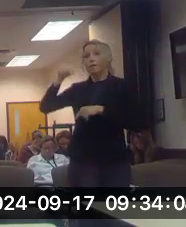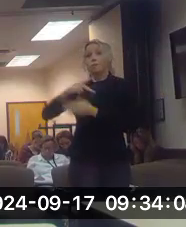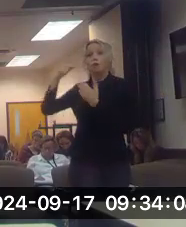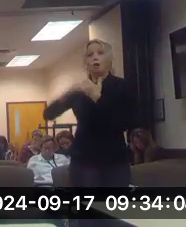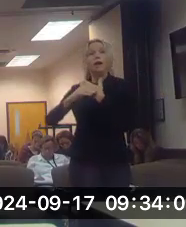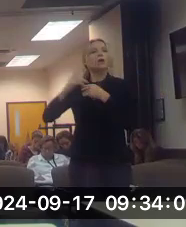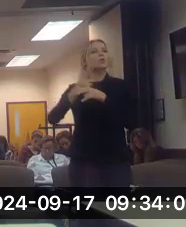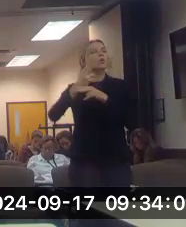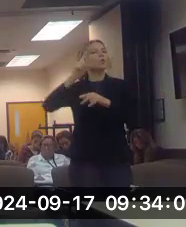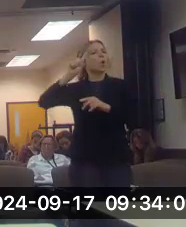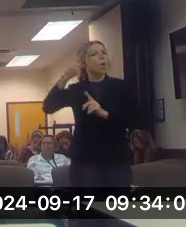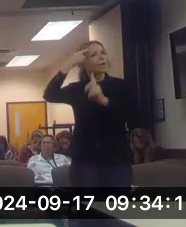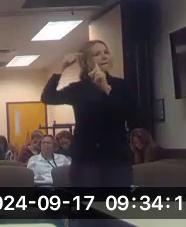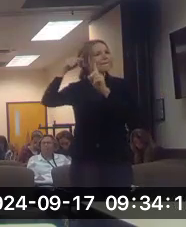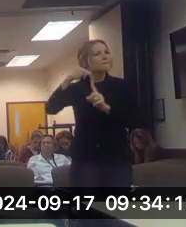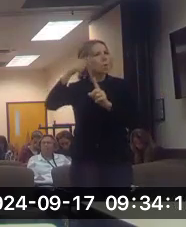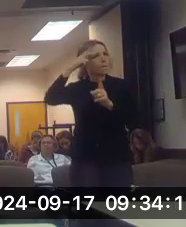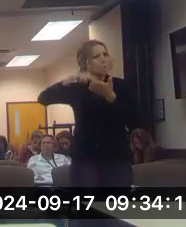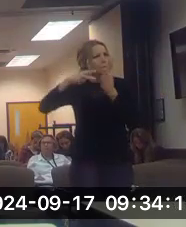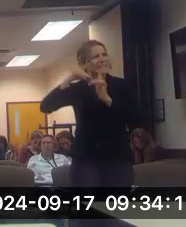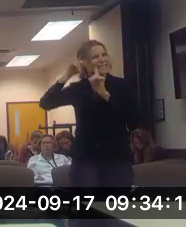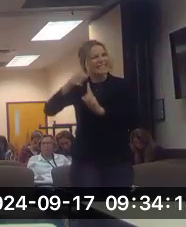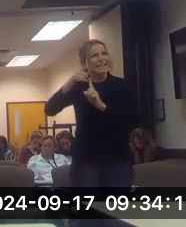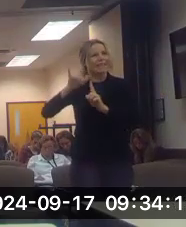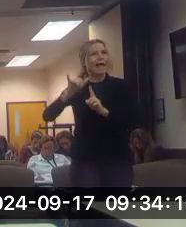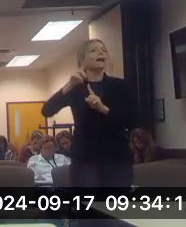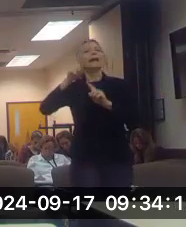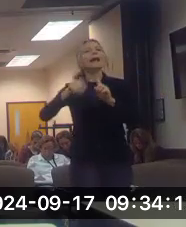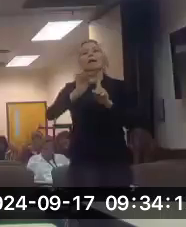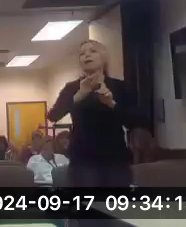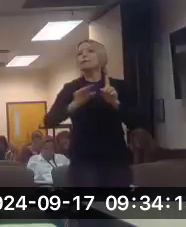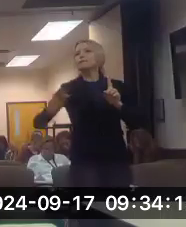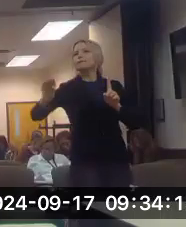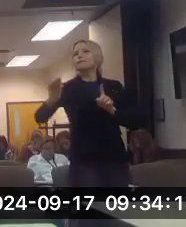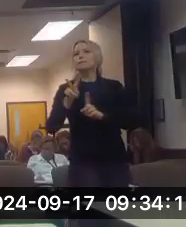Reginald Parson: and cannot be allocated to another program Reginald Parson: or outside the State scope